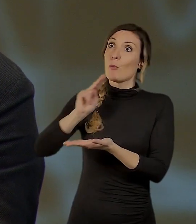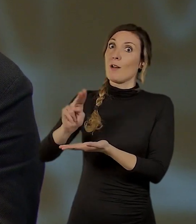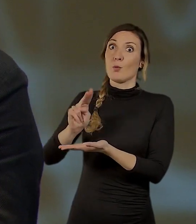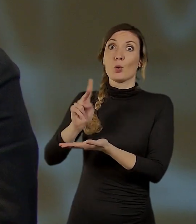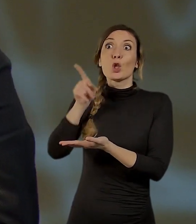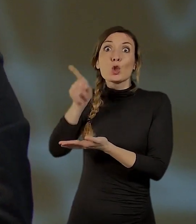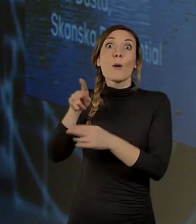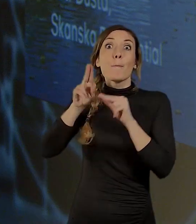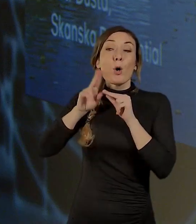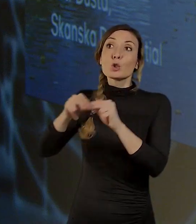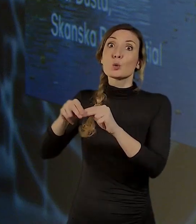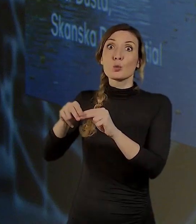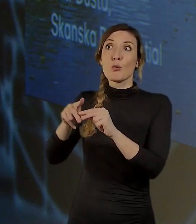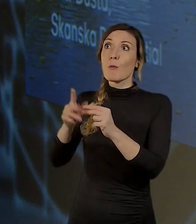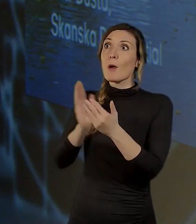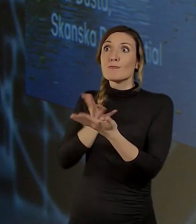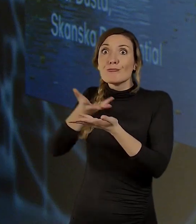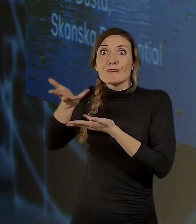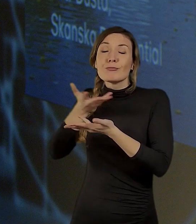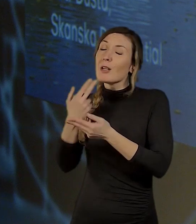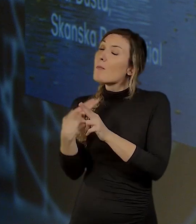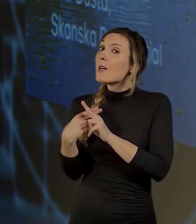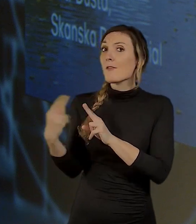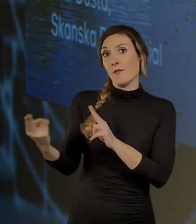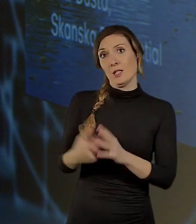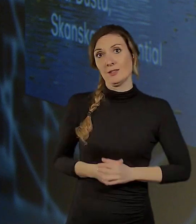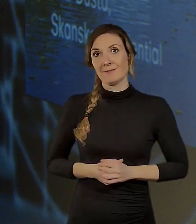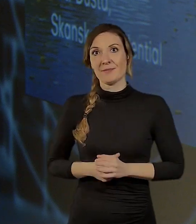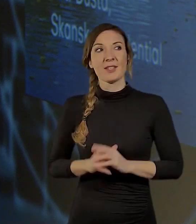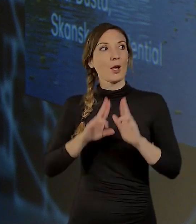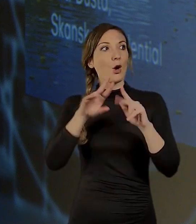who has a relationship with the location, so I want to ask my question. The